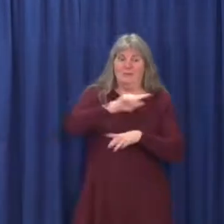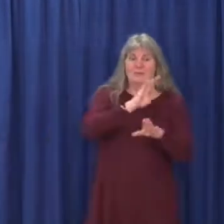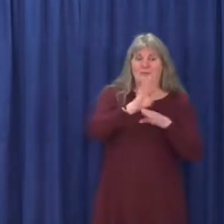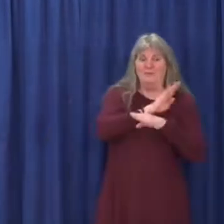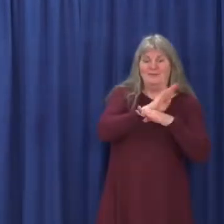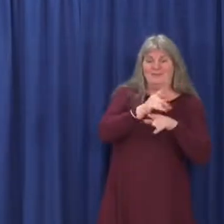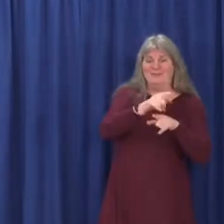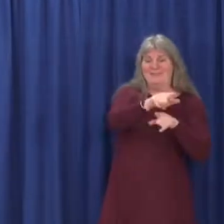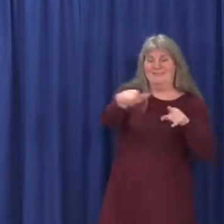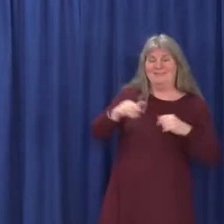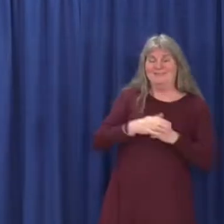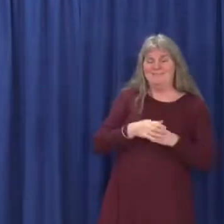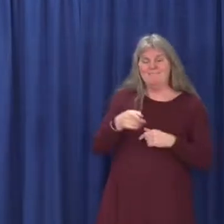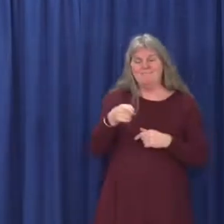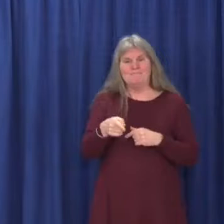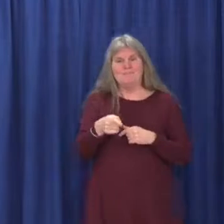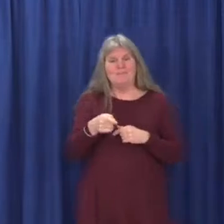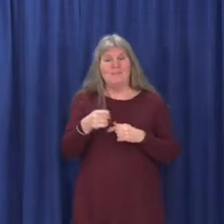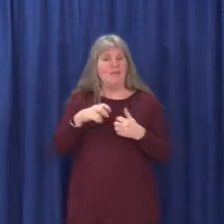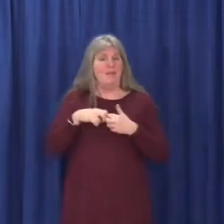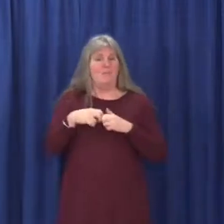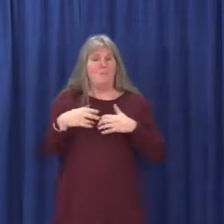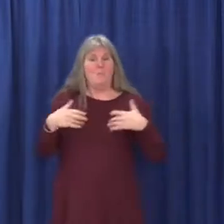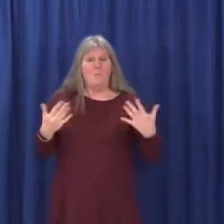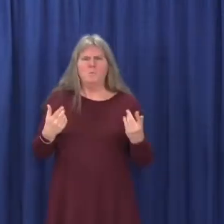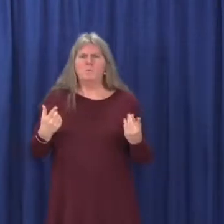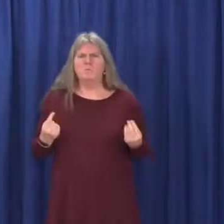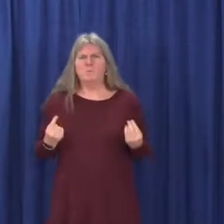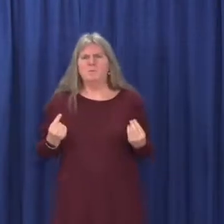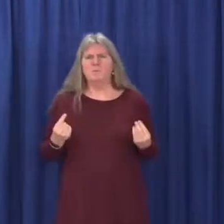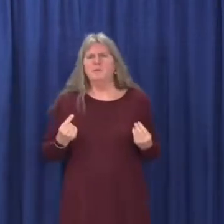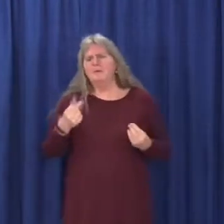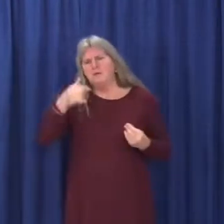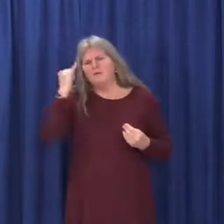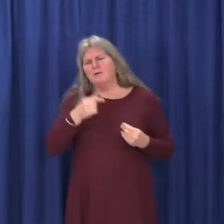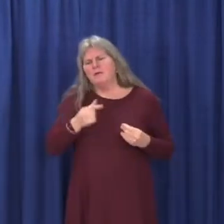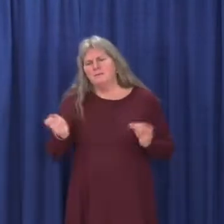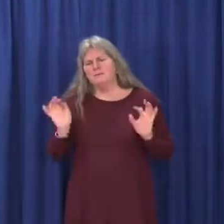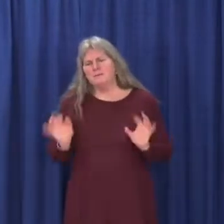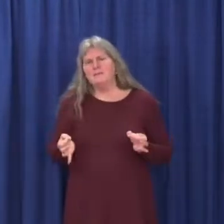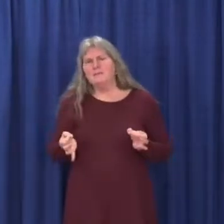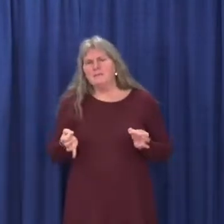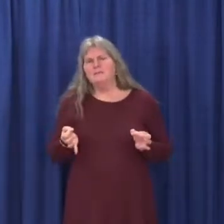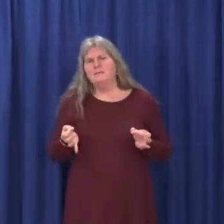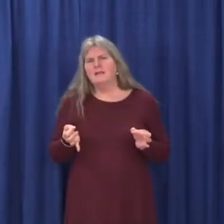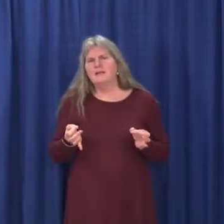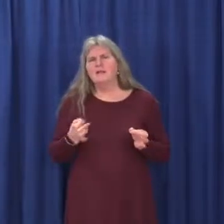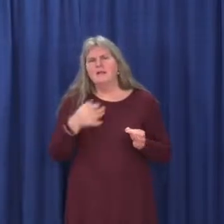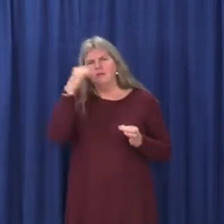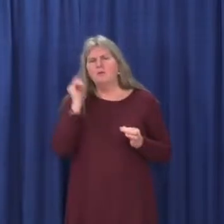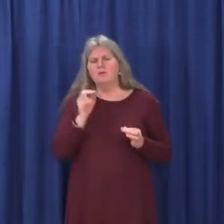To help address this issue, I'm pleased to announce that our government is streamlining the Yukon Nominee Program.